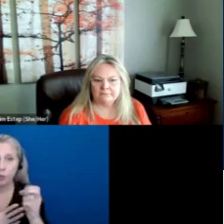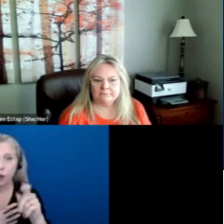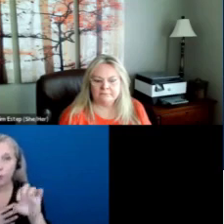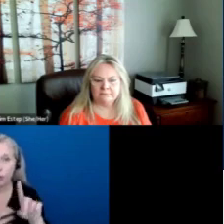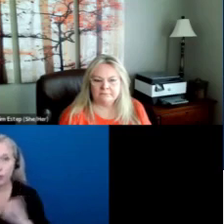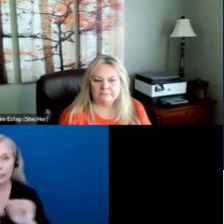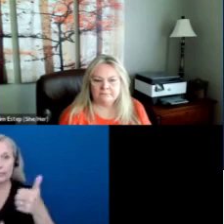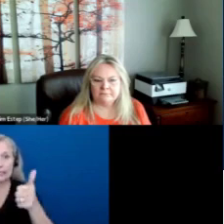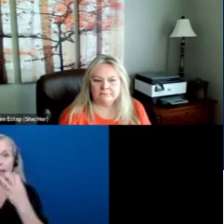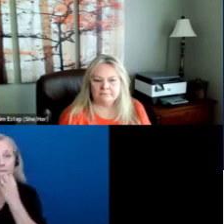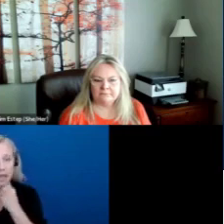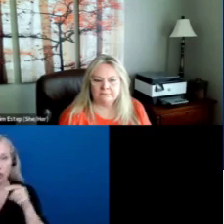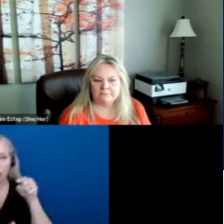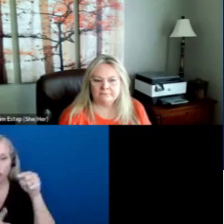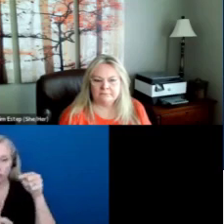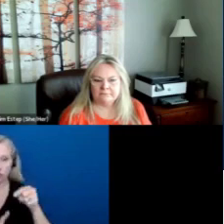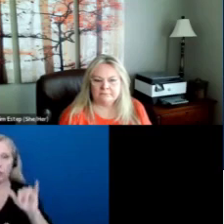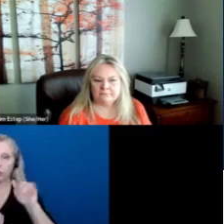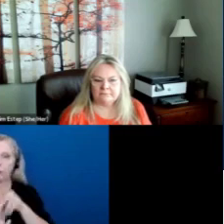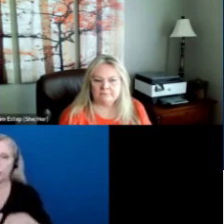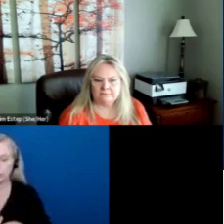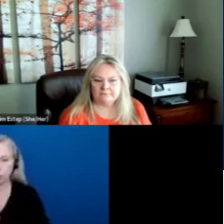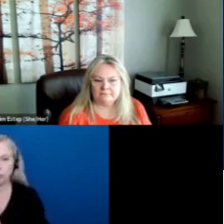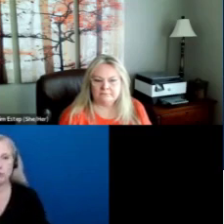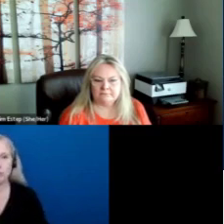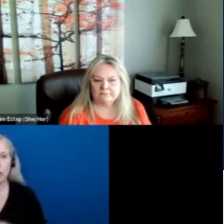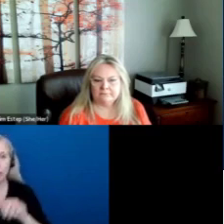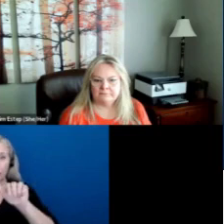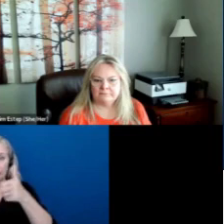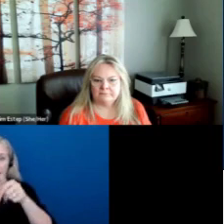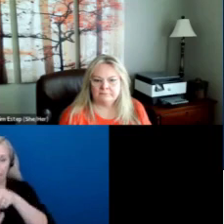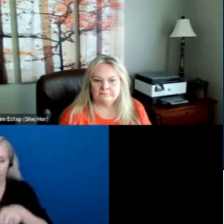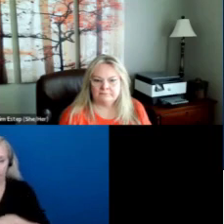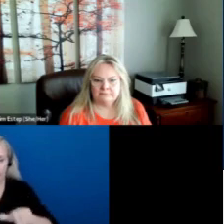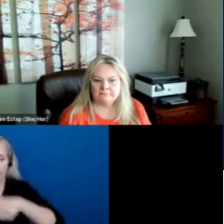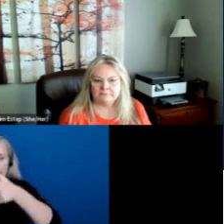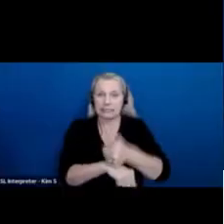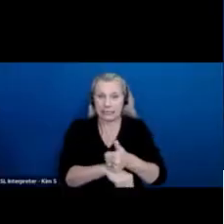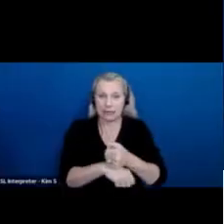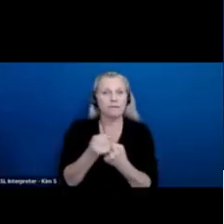and principles. These 10 principles set the foundation for wraparound to be implemented